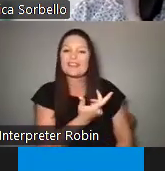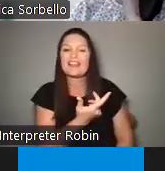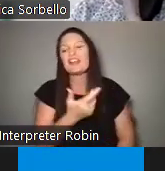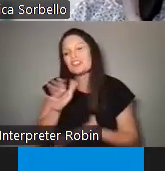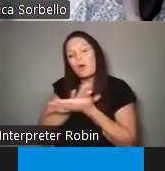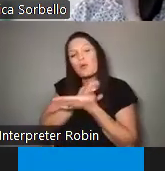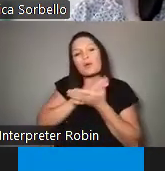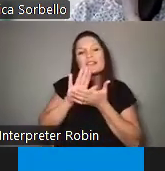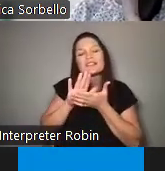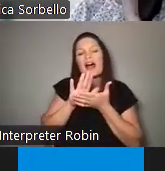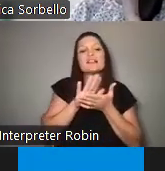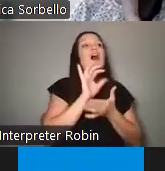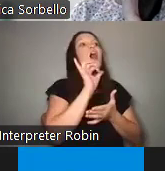raised as well. I will stop talking and let other people